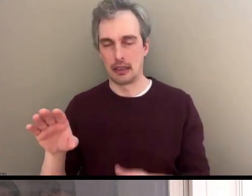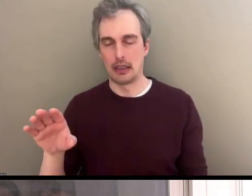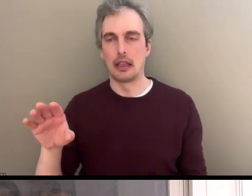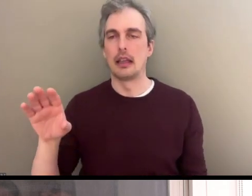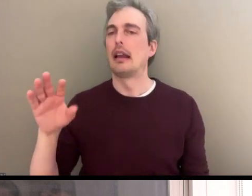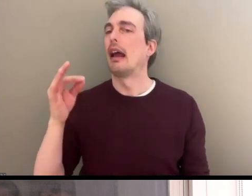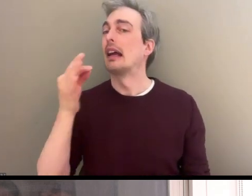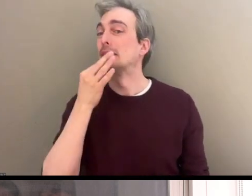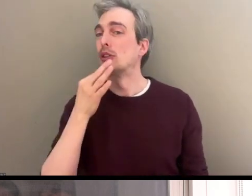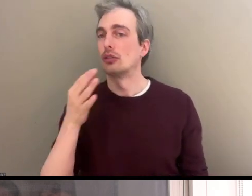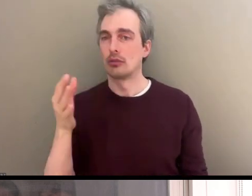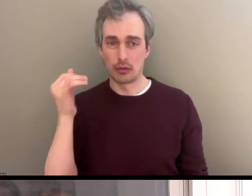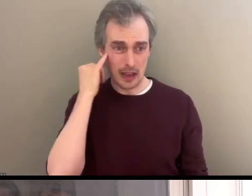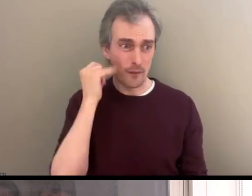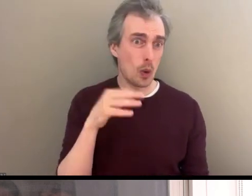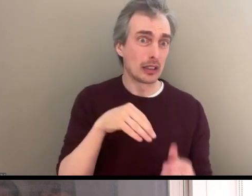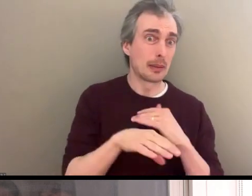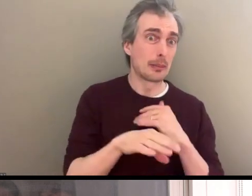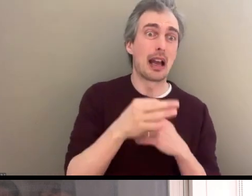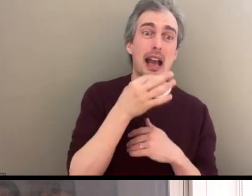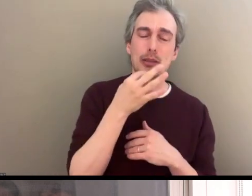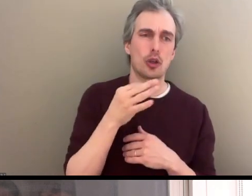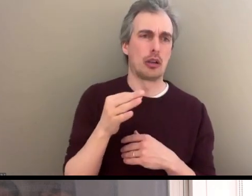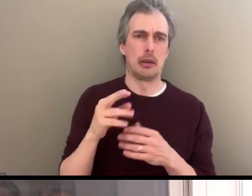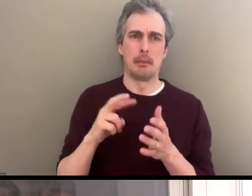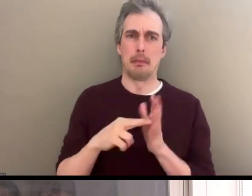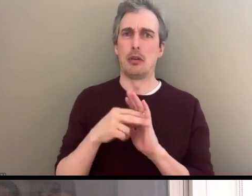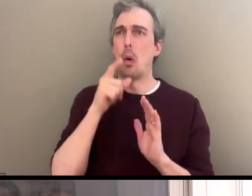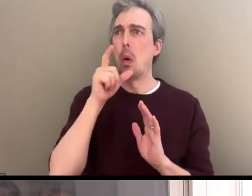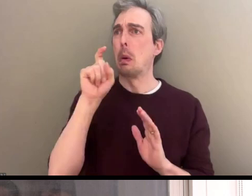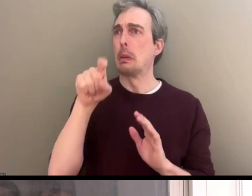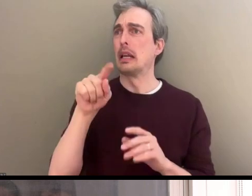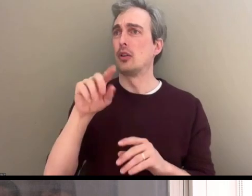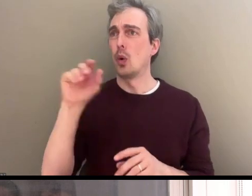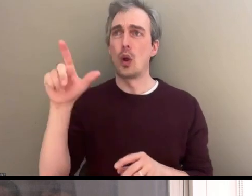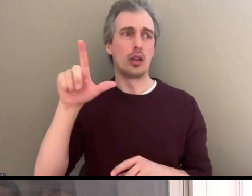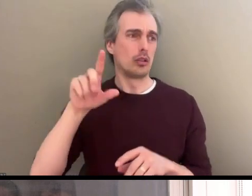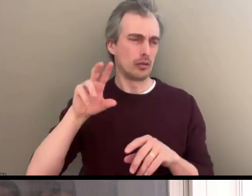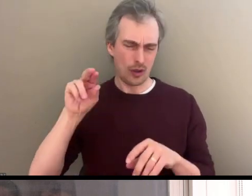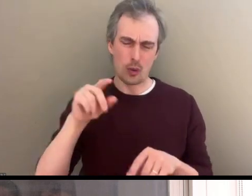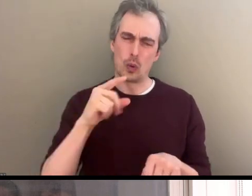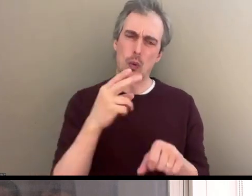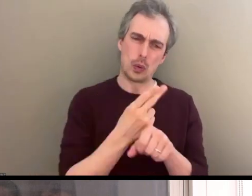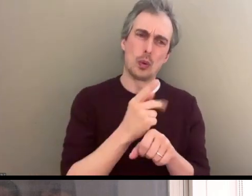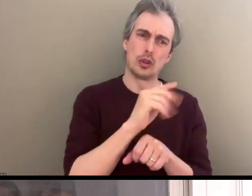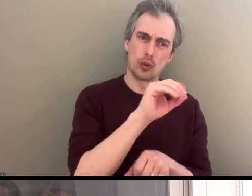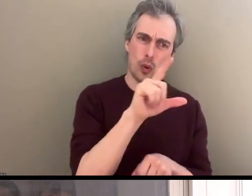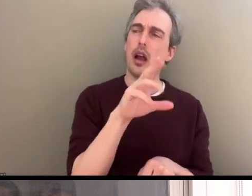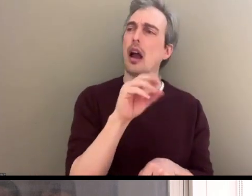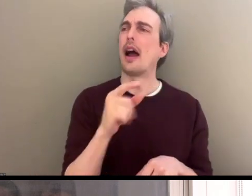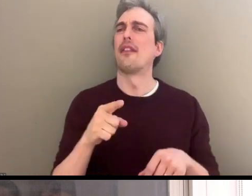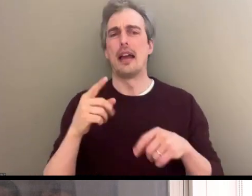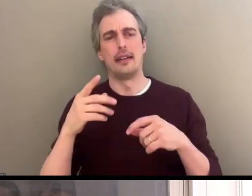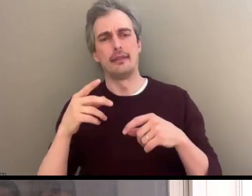But if you have the ability, use it with those experts. And then you need feedback from users with disabilities, and we have to see this more.